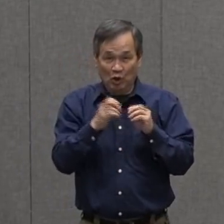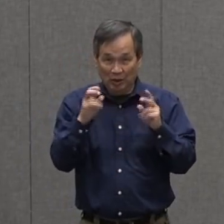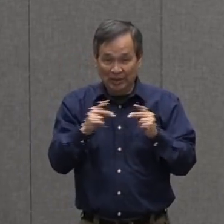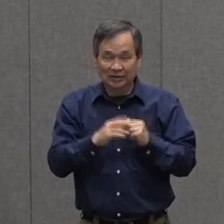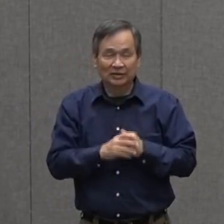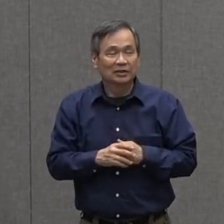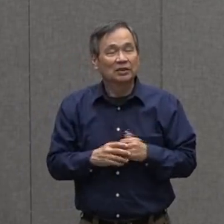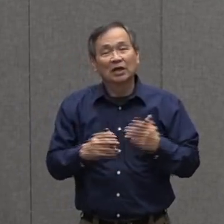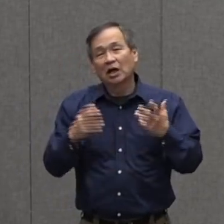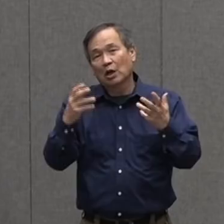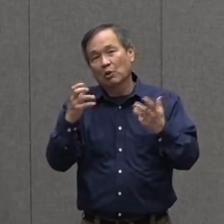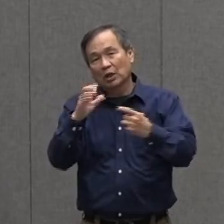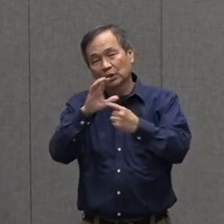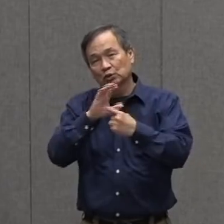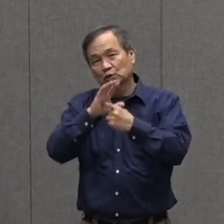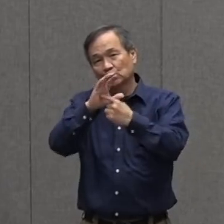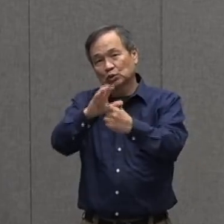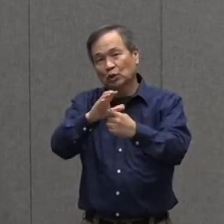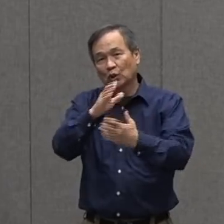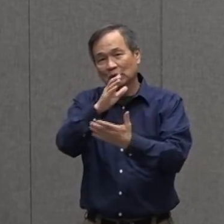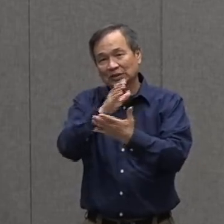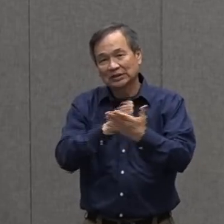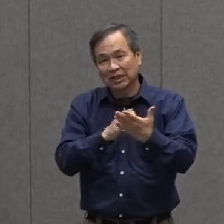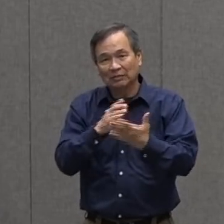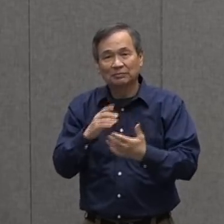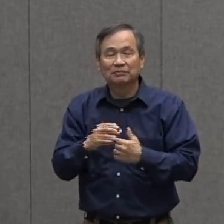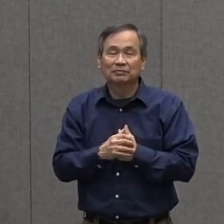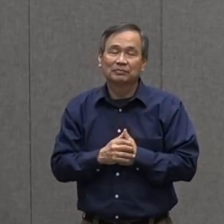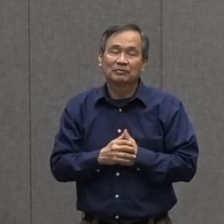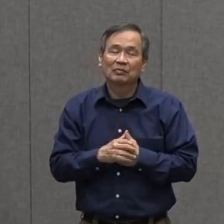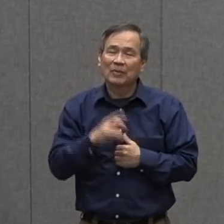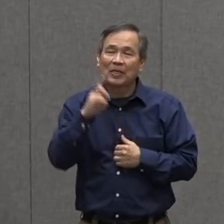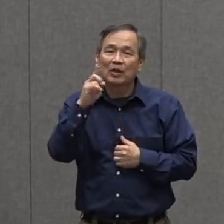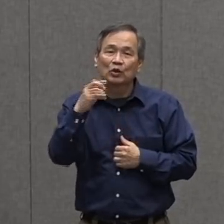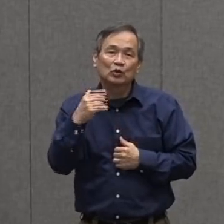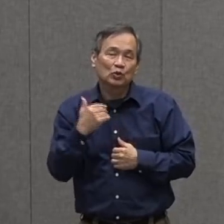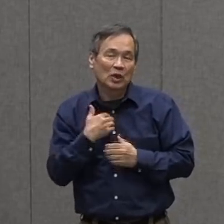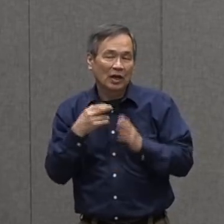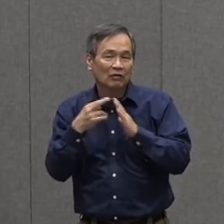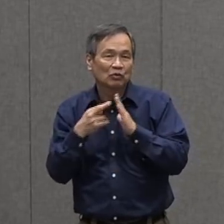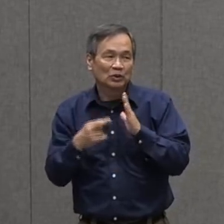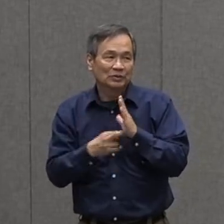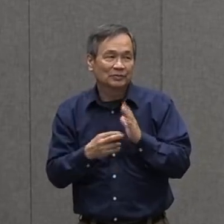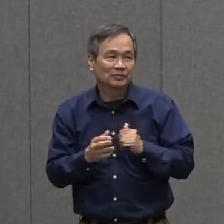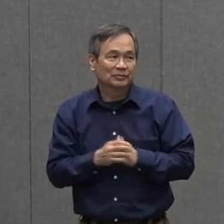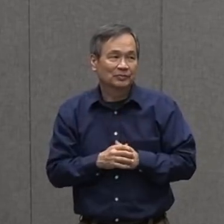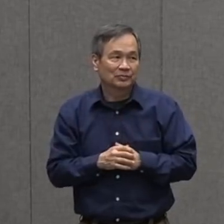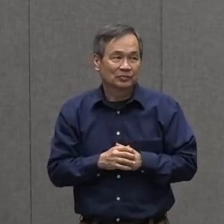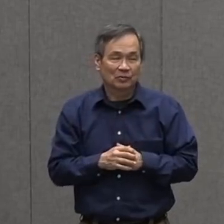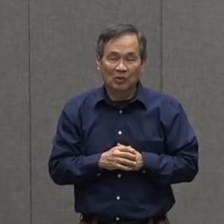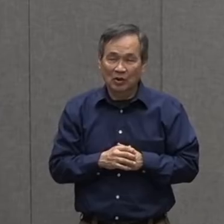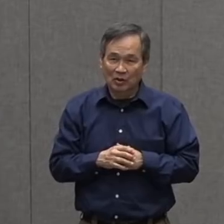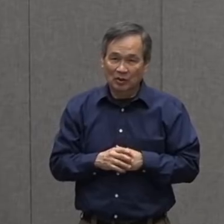And I wanted to show you a couple of these because they do have a rule. So let's look at this first one, leaf.